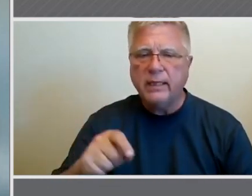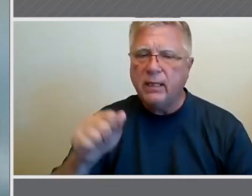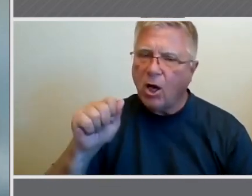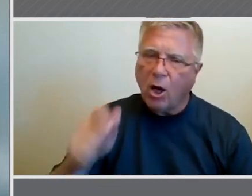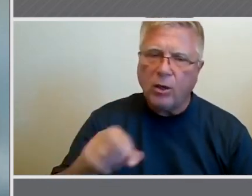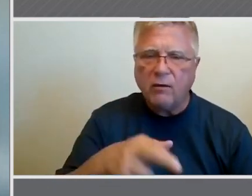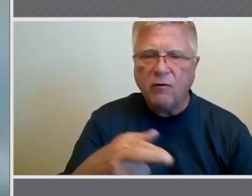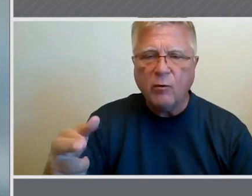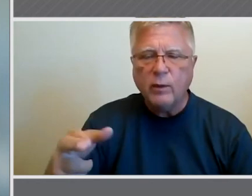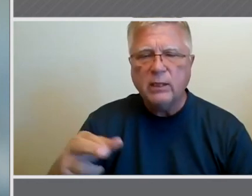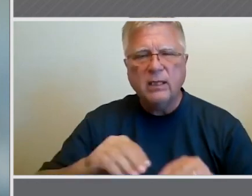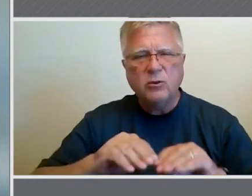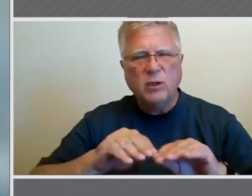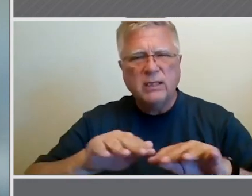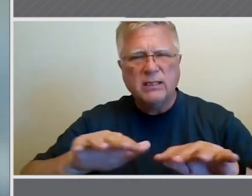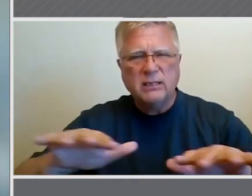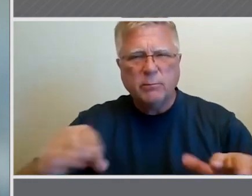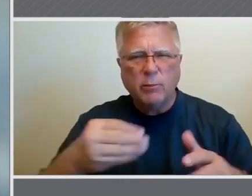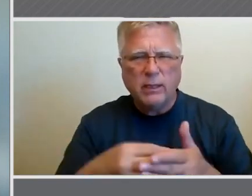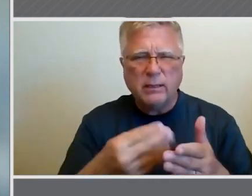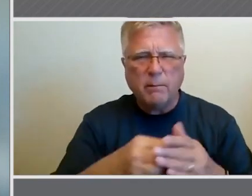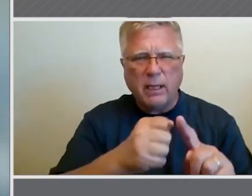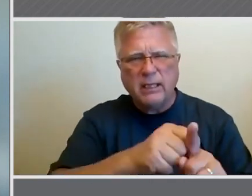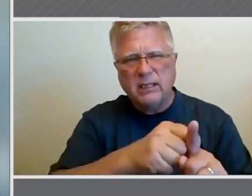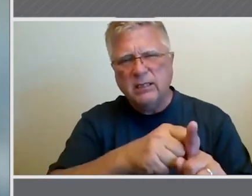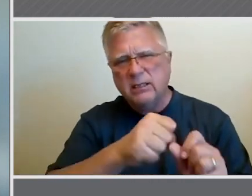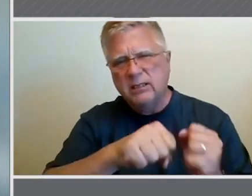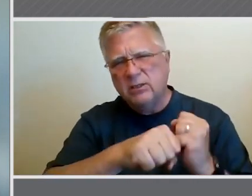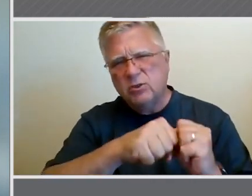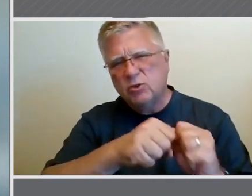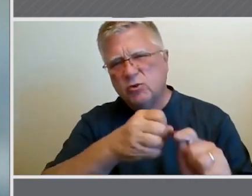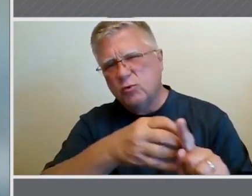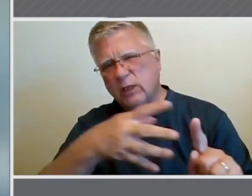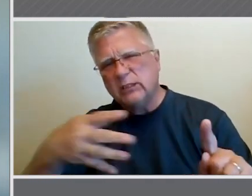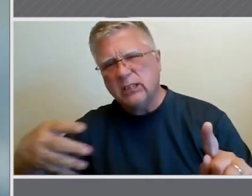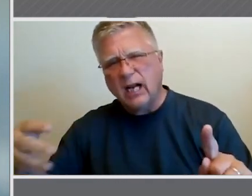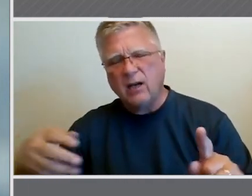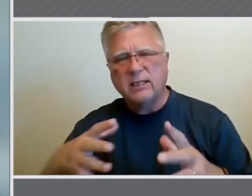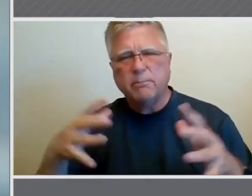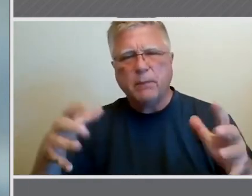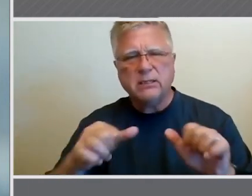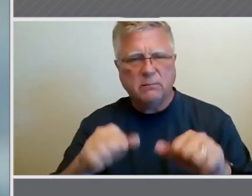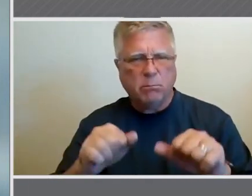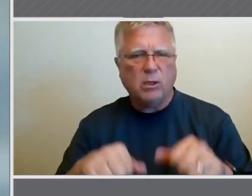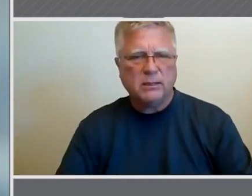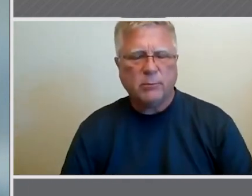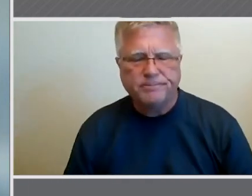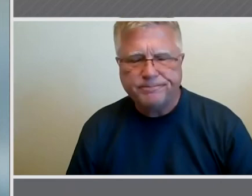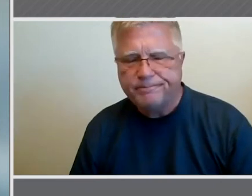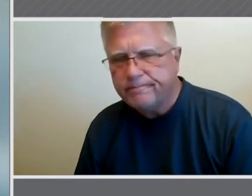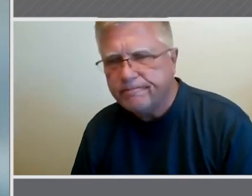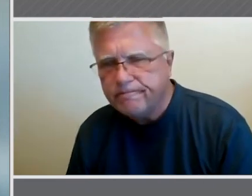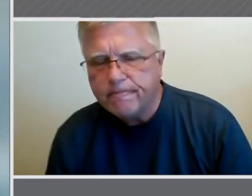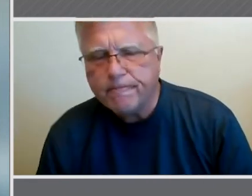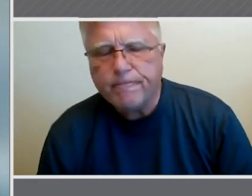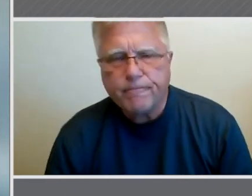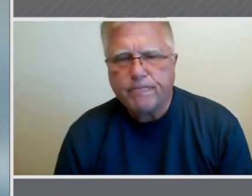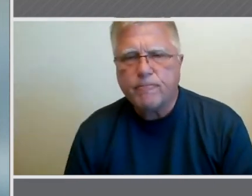So we can spread the money as far as we can.